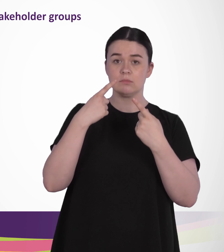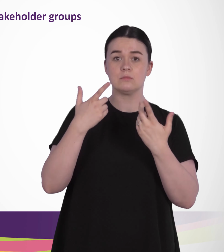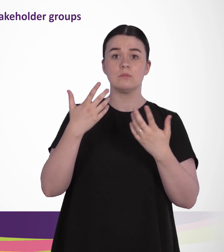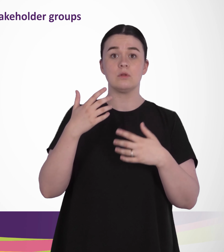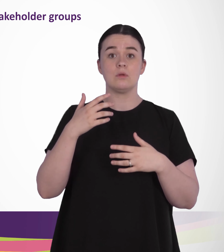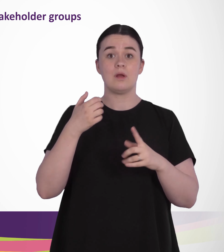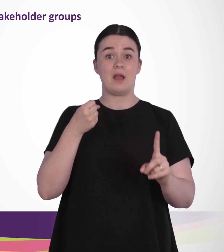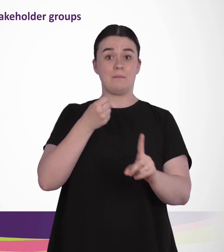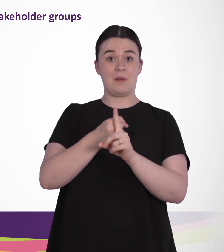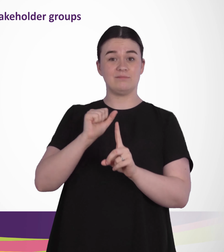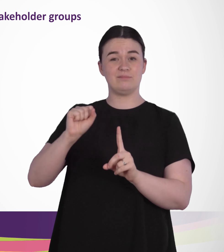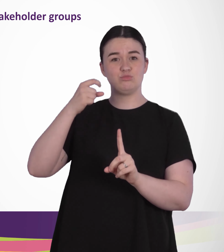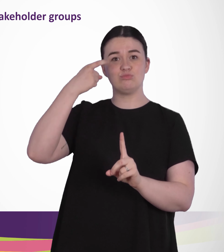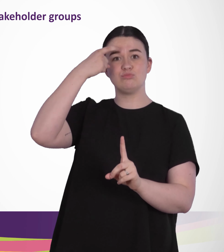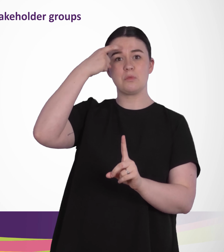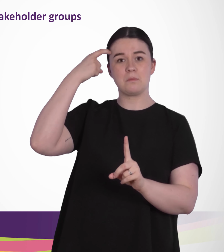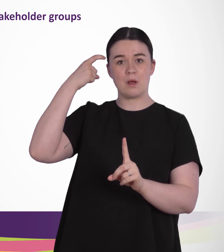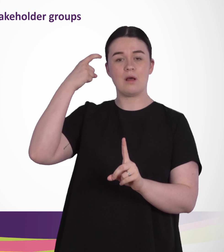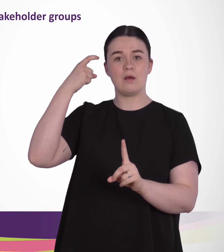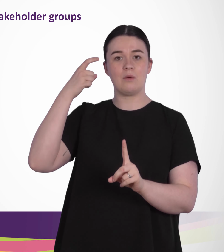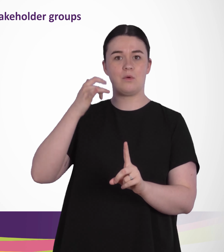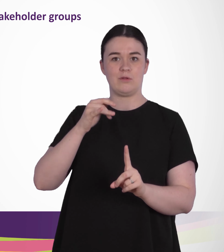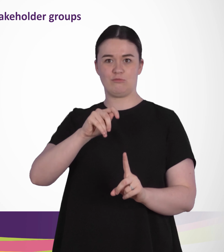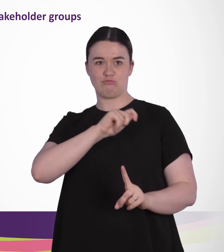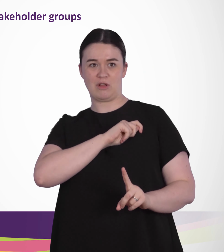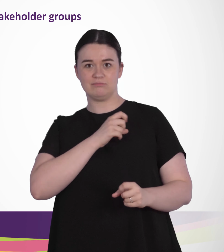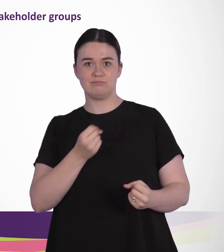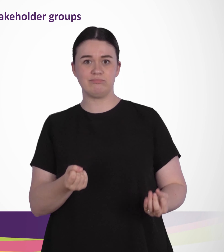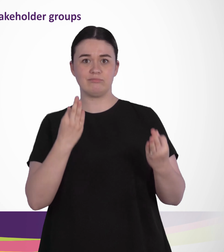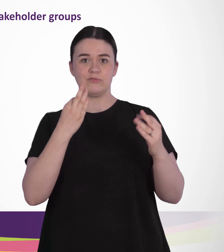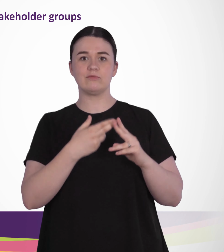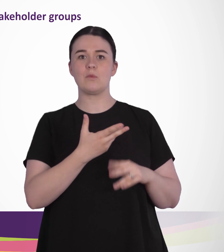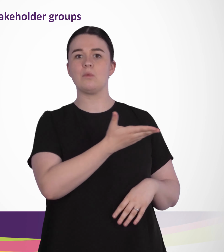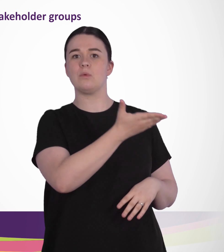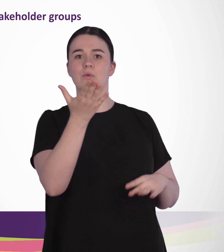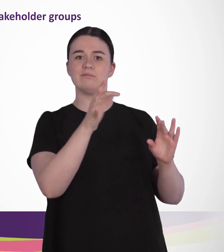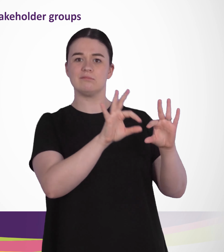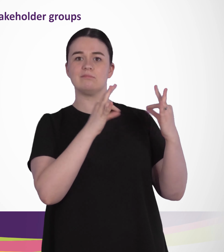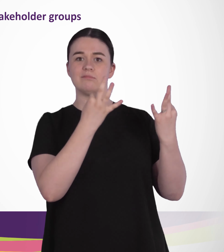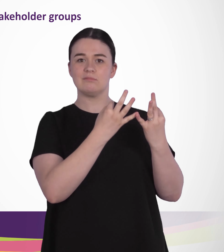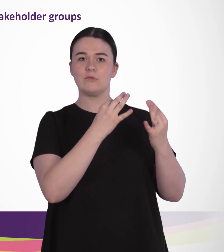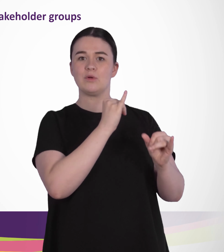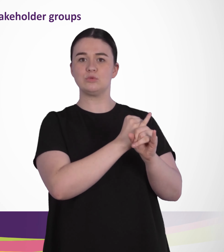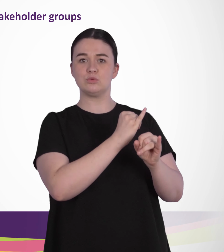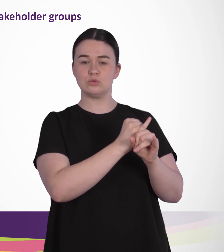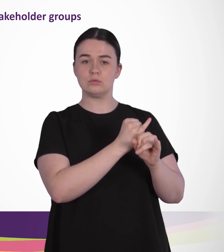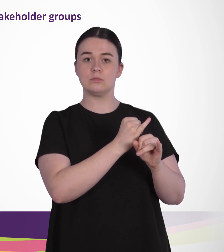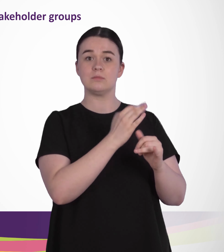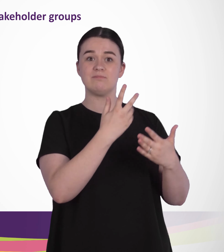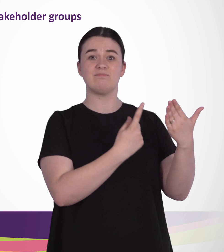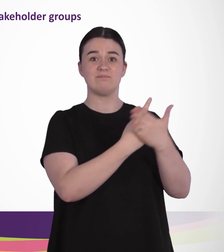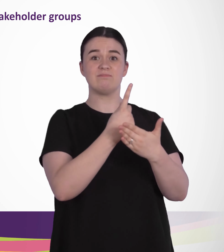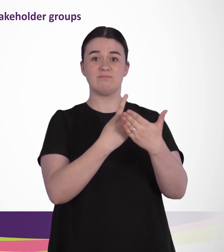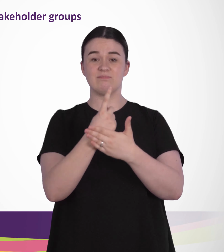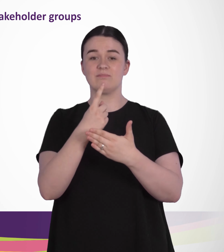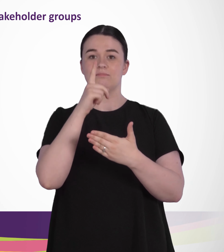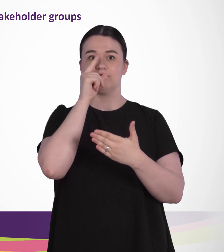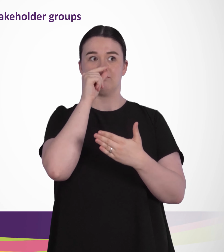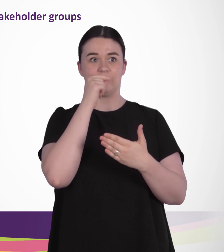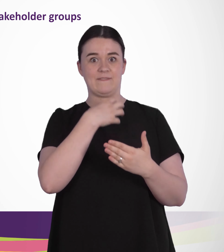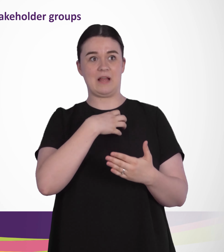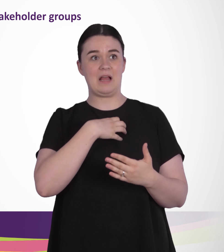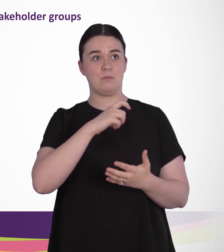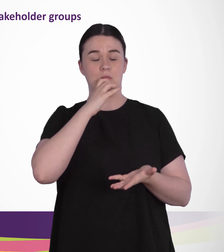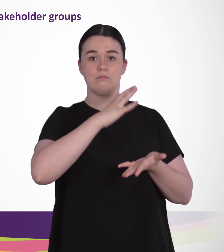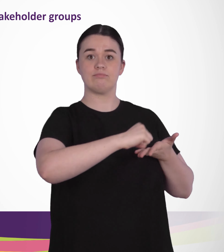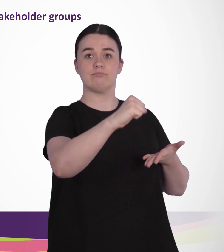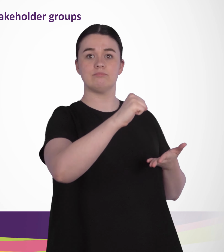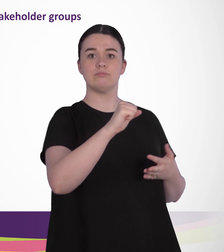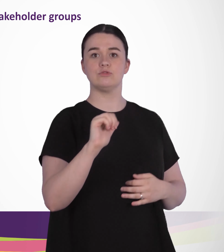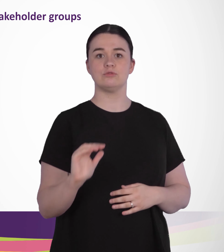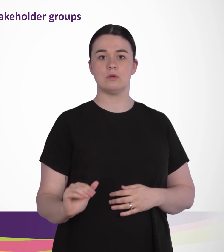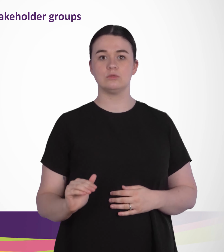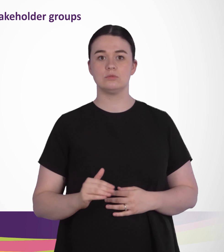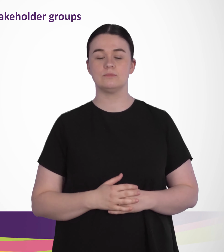impacts of trauma and a distrust of institutions often arising from past experiences or fear of child removal.